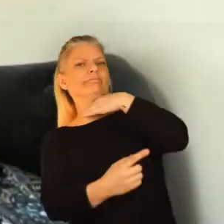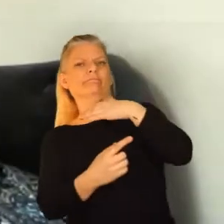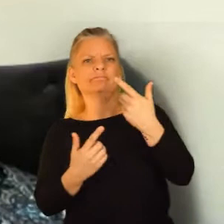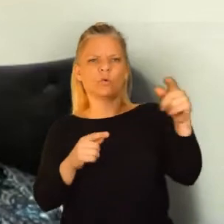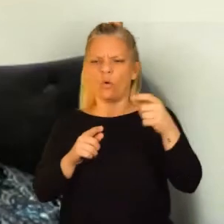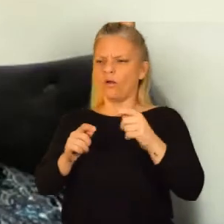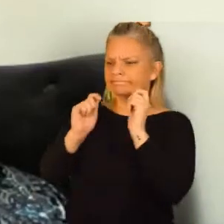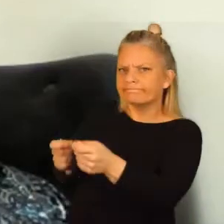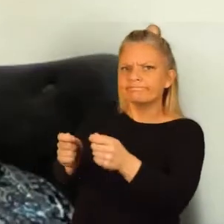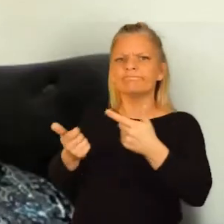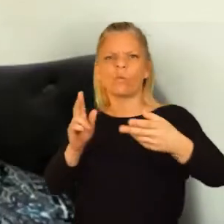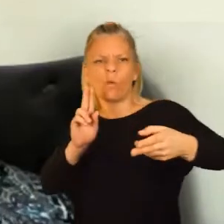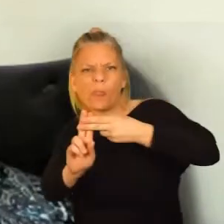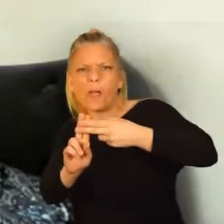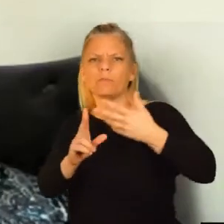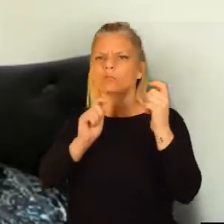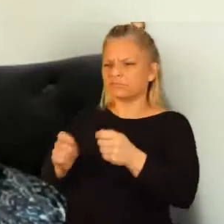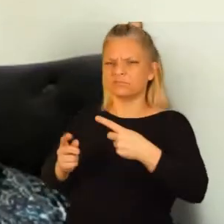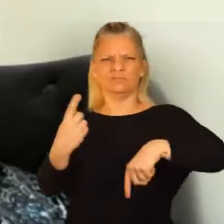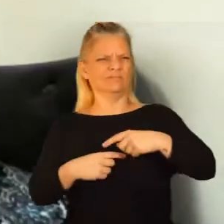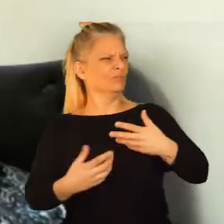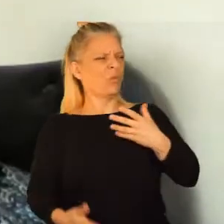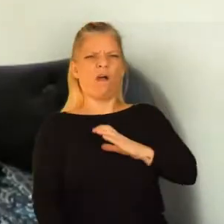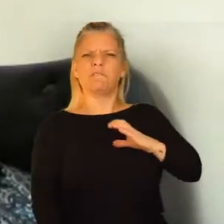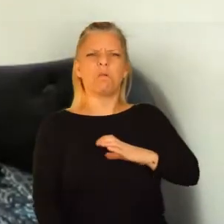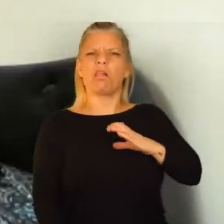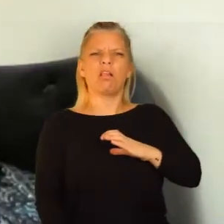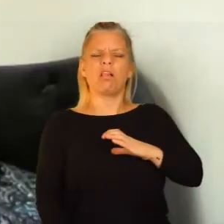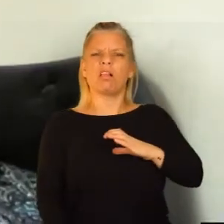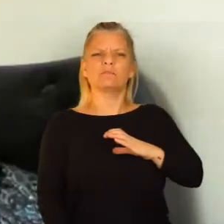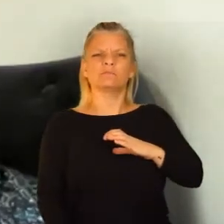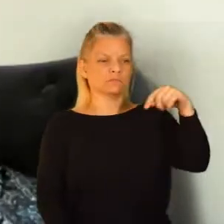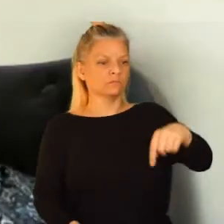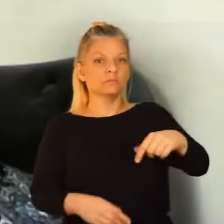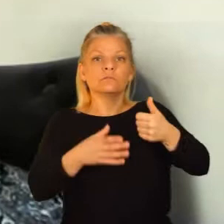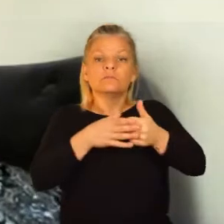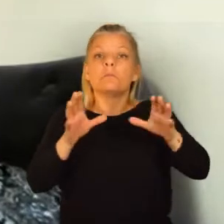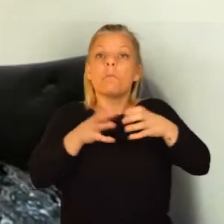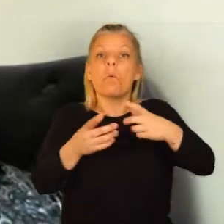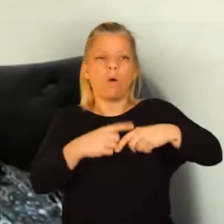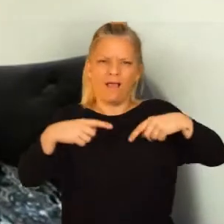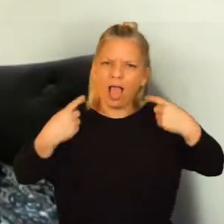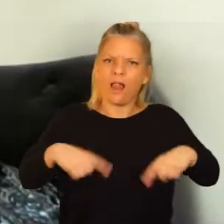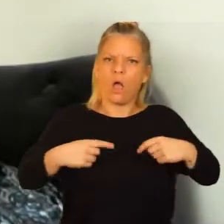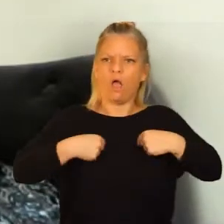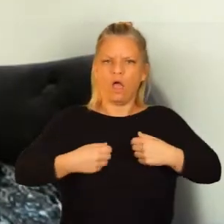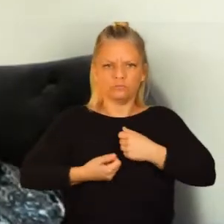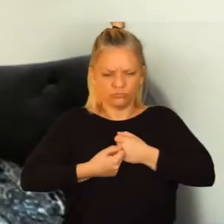interpreted in ways that don't feel so comfortable and peer support groups allow us to to kind of to